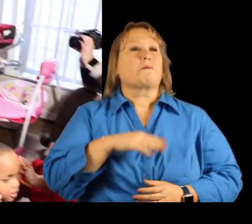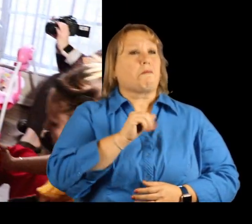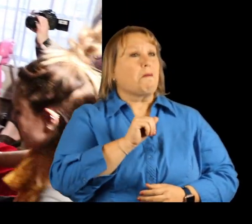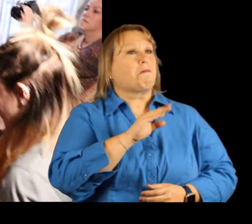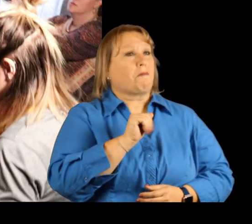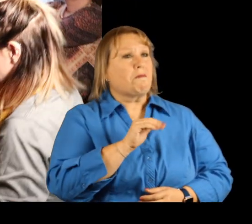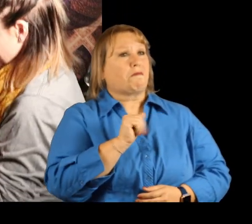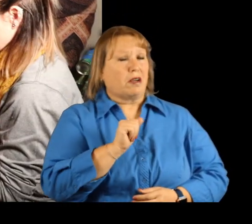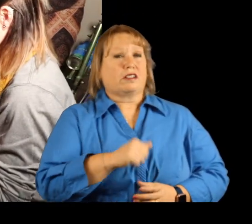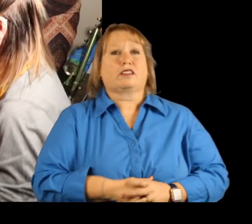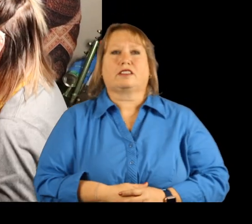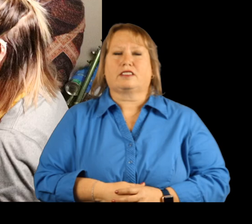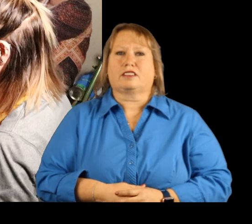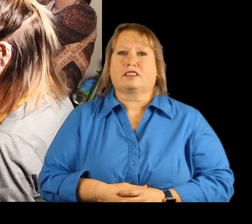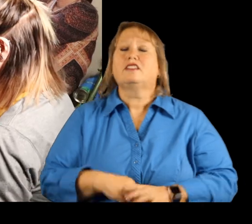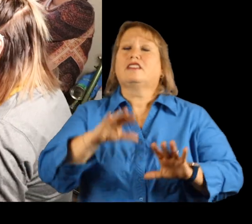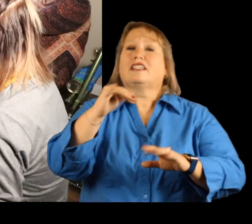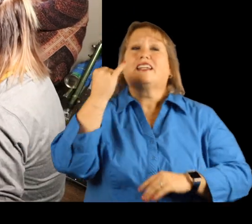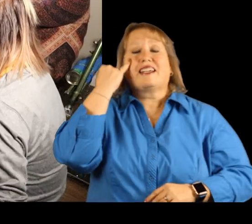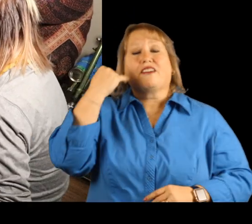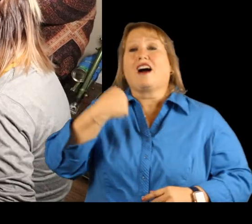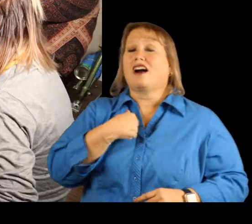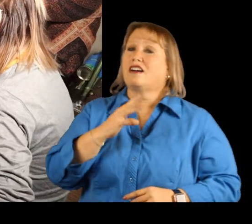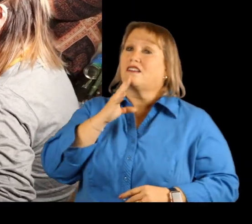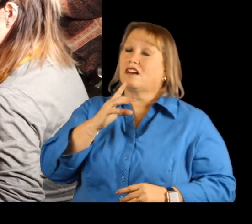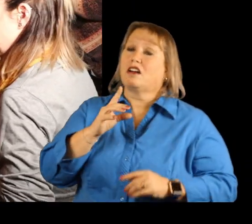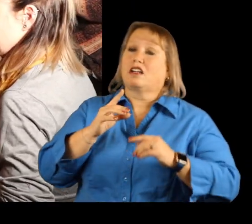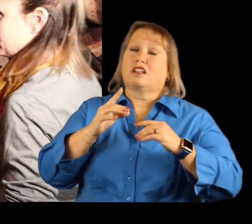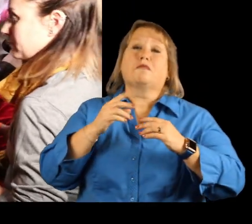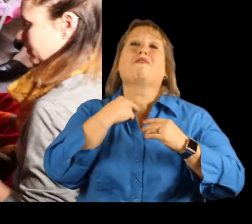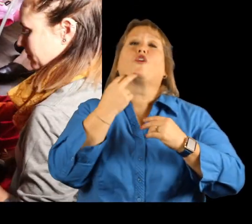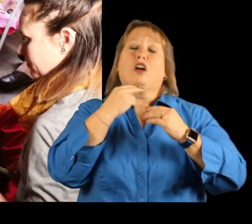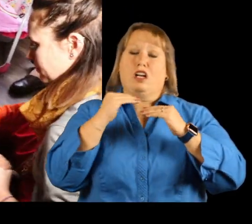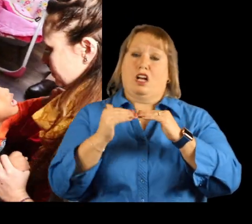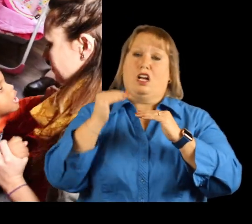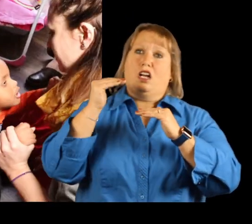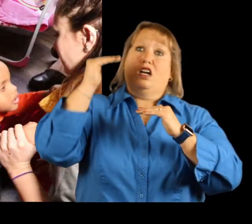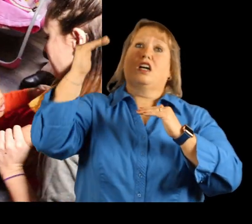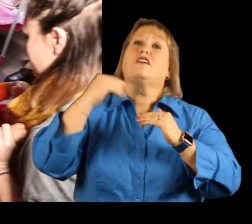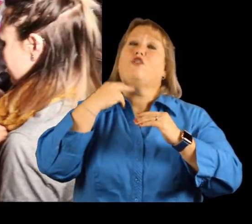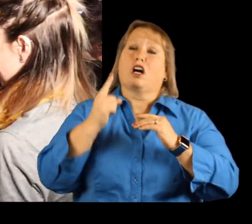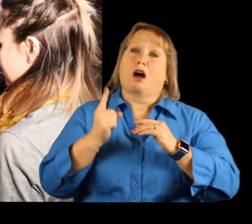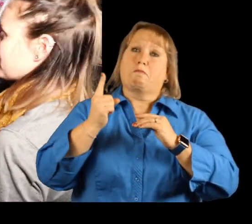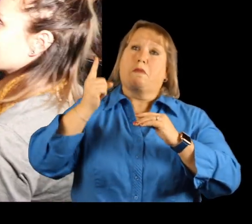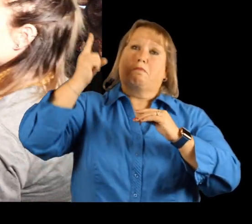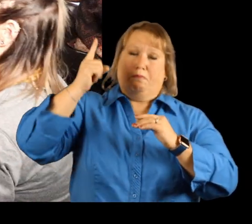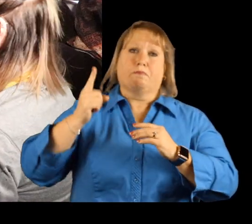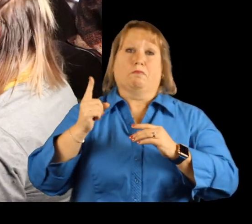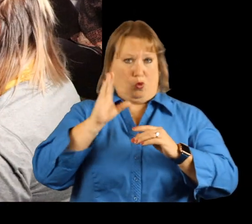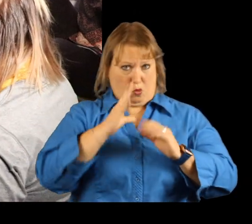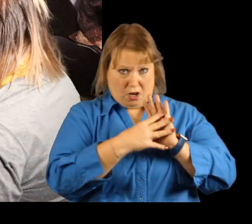Gwenn-Will he attempt to imitate pitch changes? Like if you go "up up up (increasing pitch) Will he try and go "ah ah ah" (increasing pitch)? Yes.